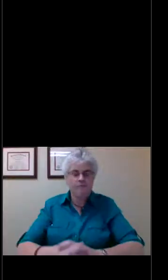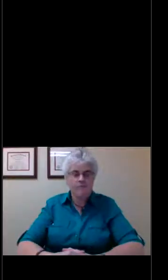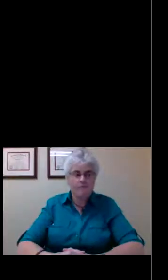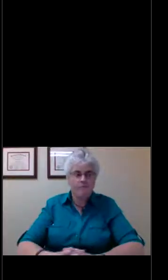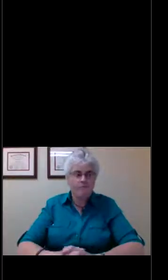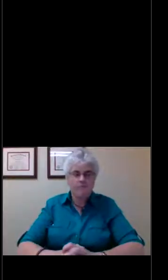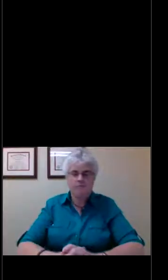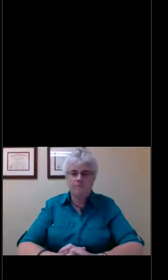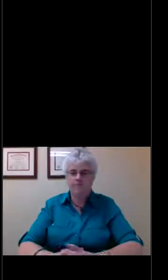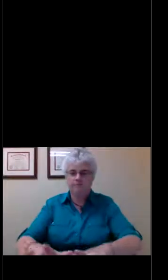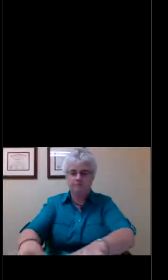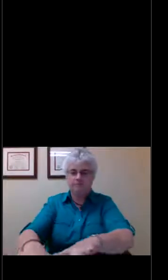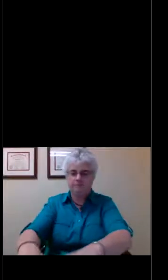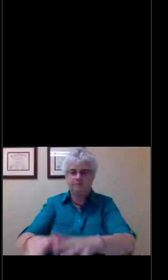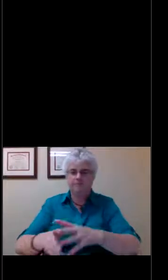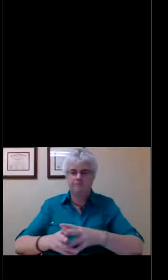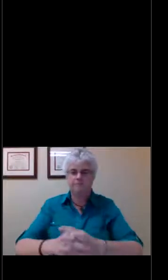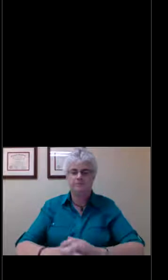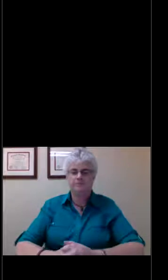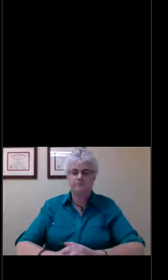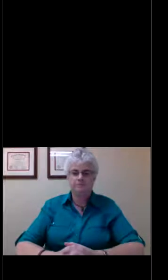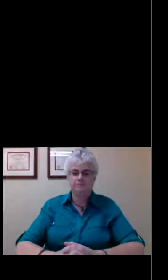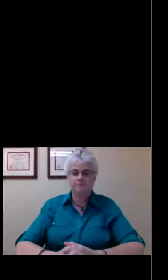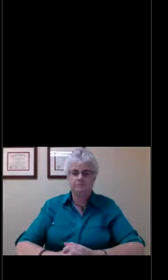Cierra: Okay, I'm gonna go ahead and close the poll.